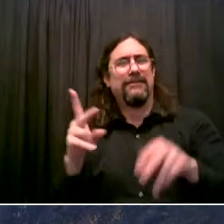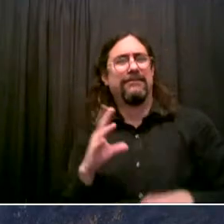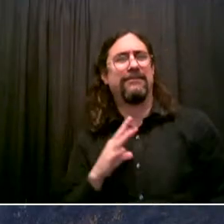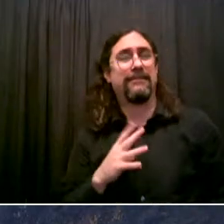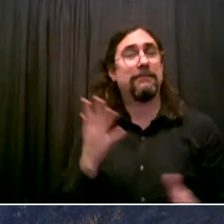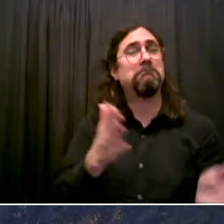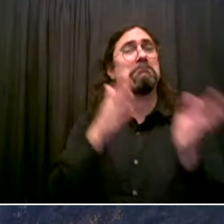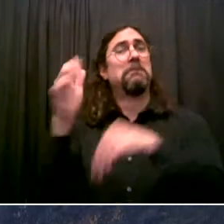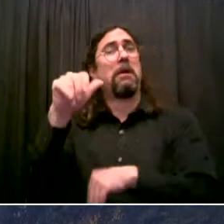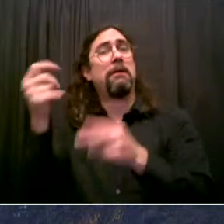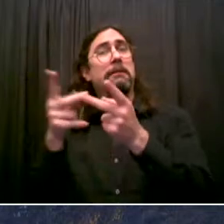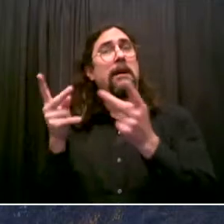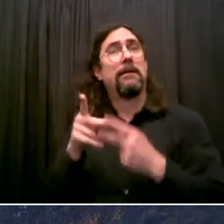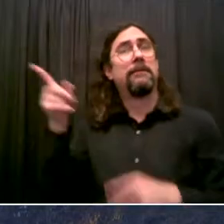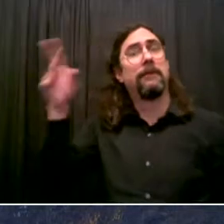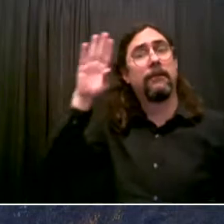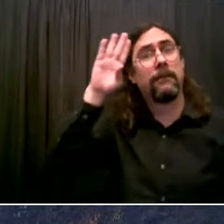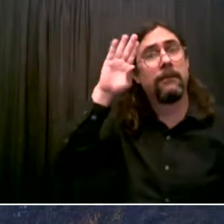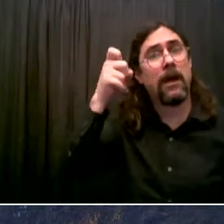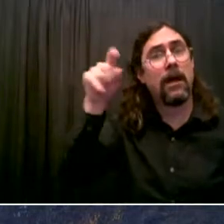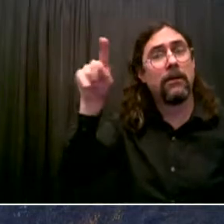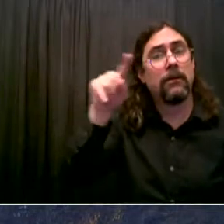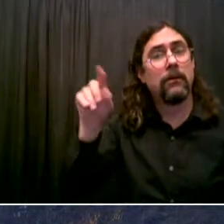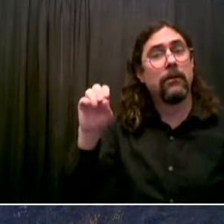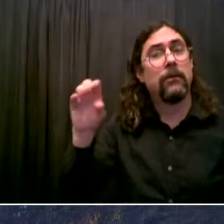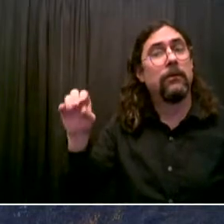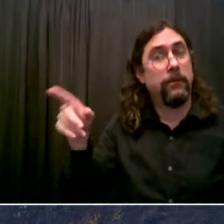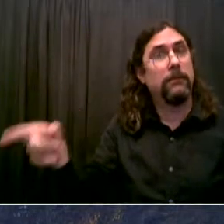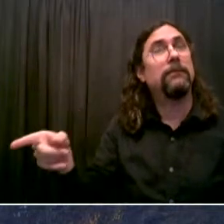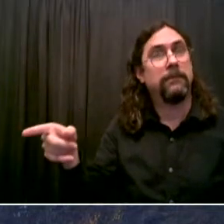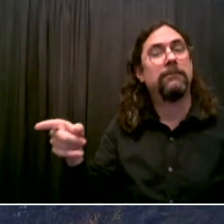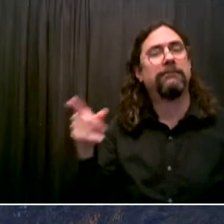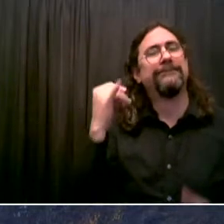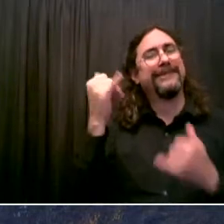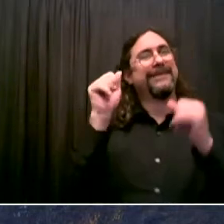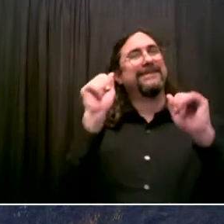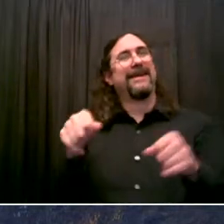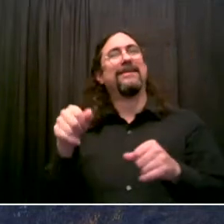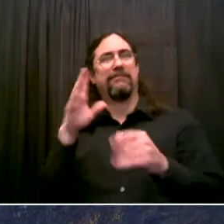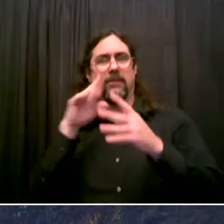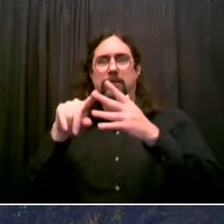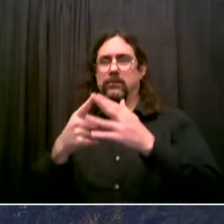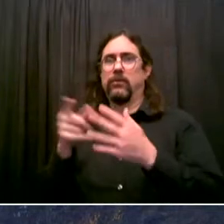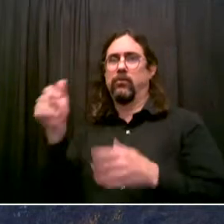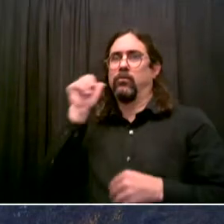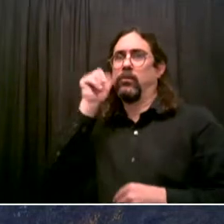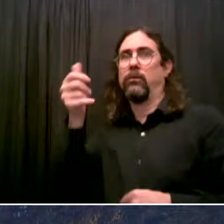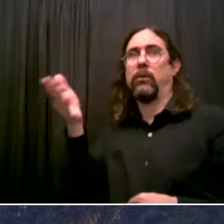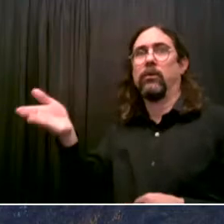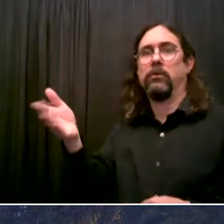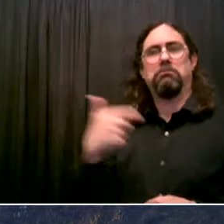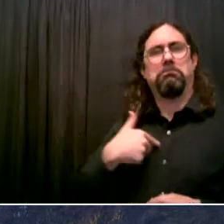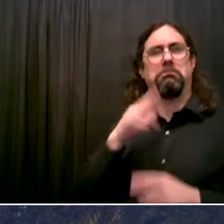BECAUSE YOU GET TO ENJOY THE MUSEUM THEN WITH ANOTHER OPPORTUNITY AFTER THAT.